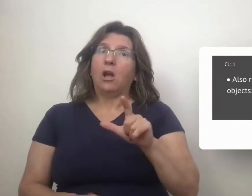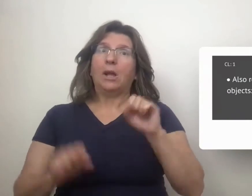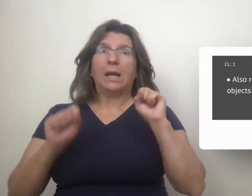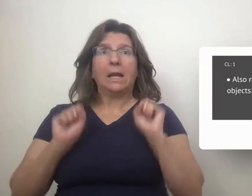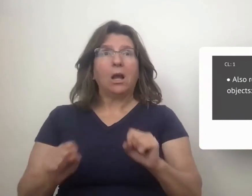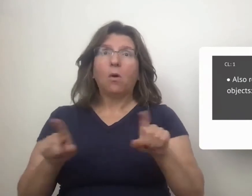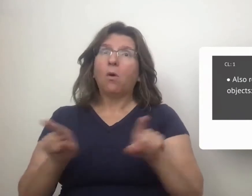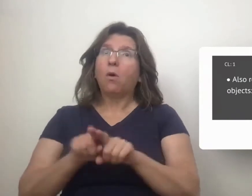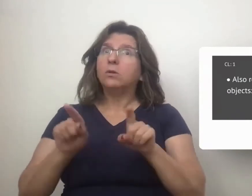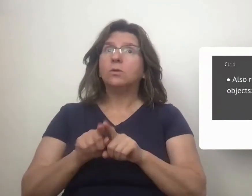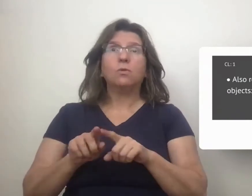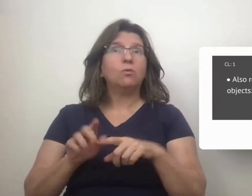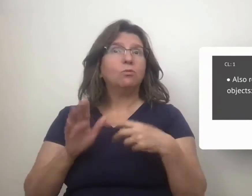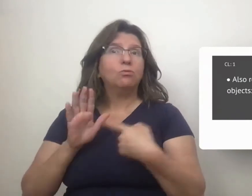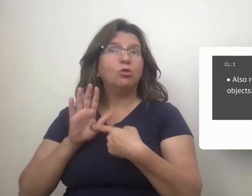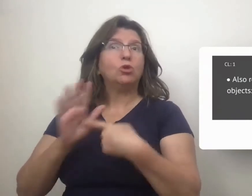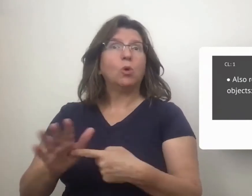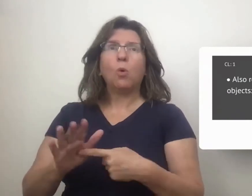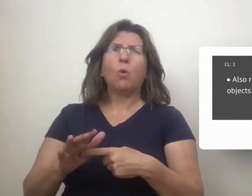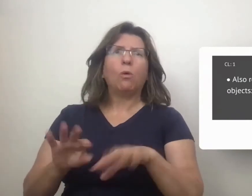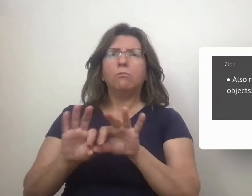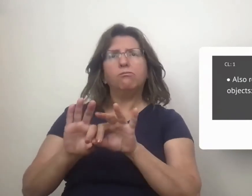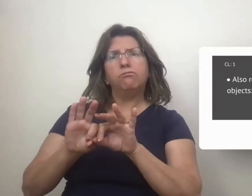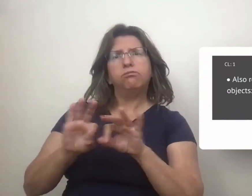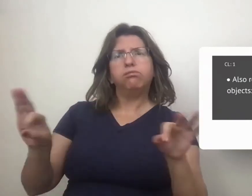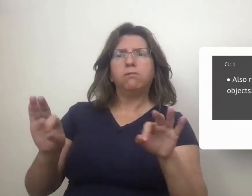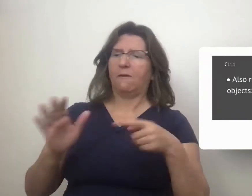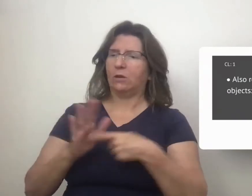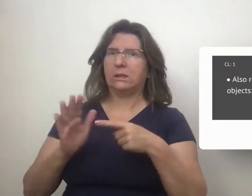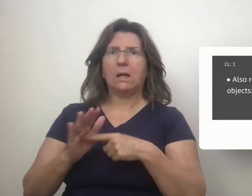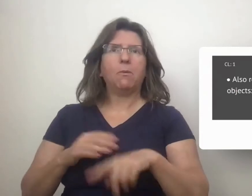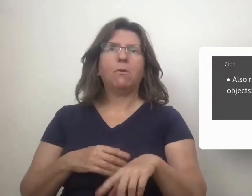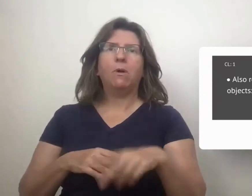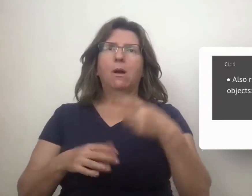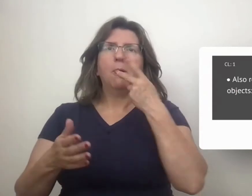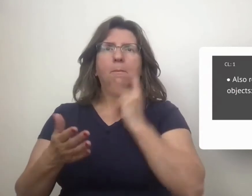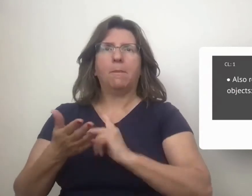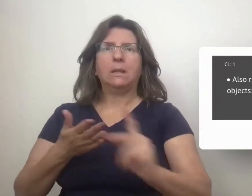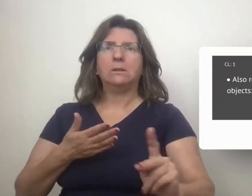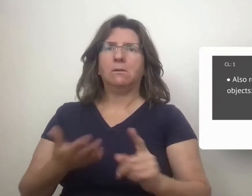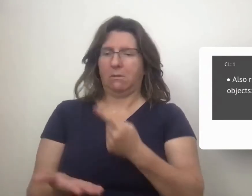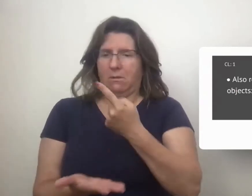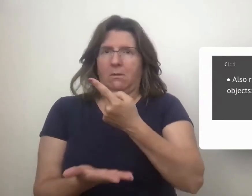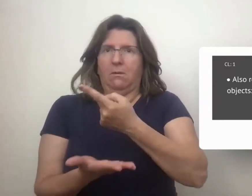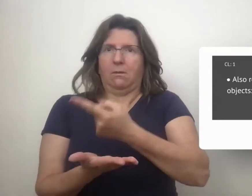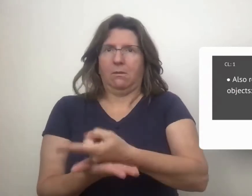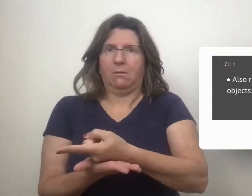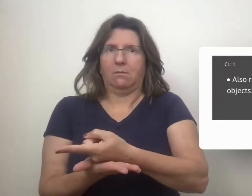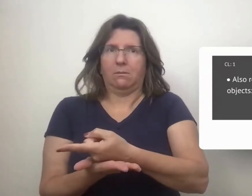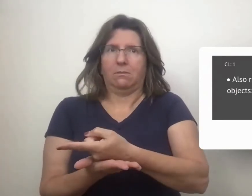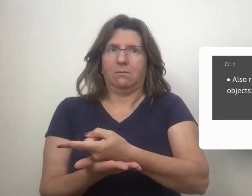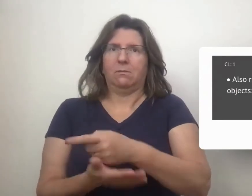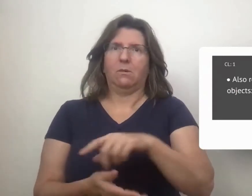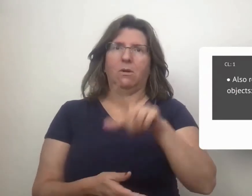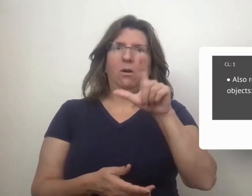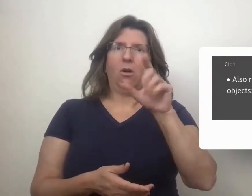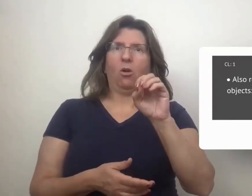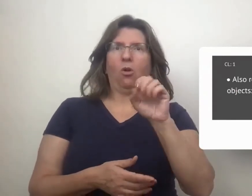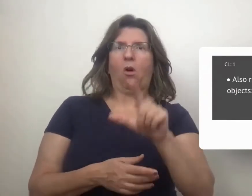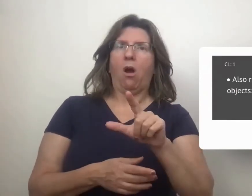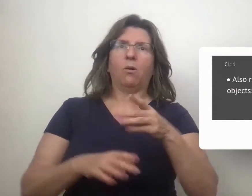1 can also represent cylindrical objects, for example a pencil sitting on a surface,